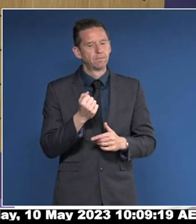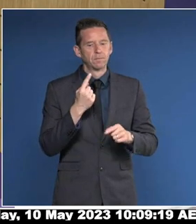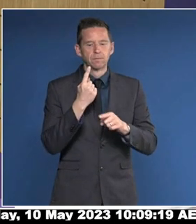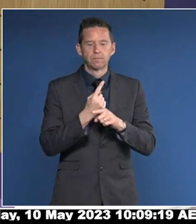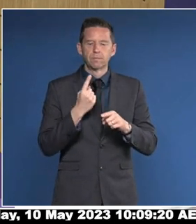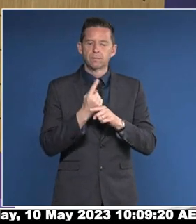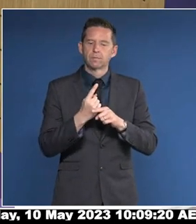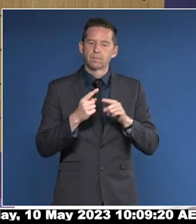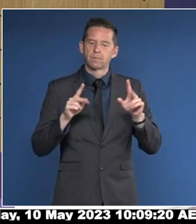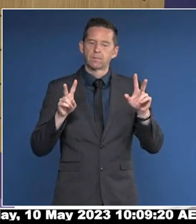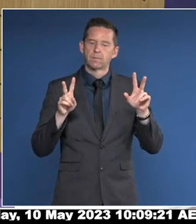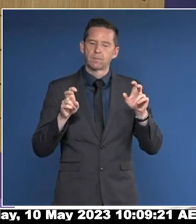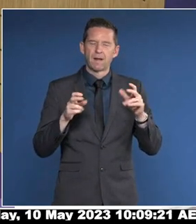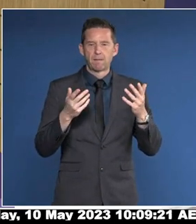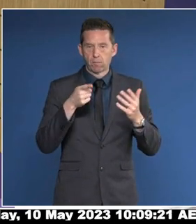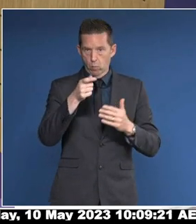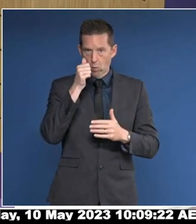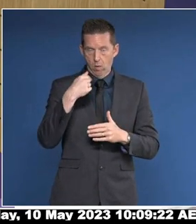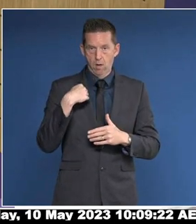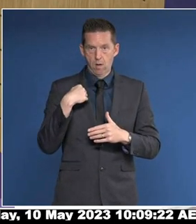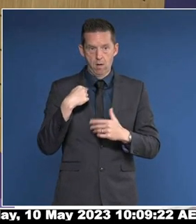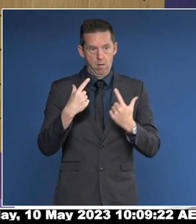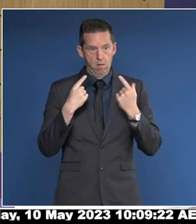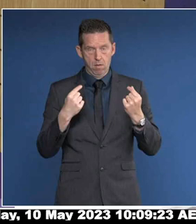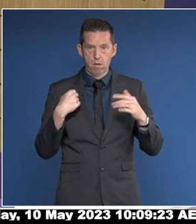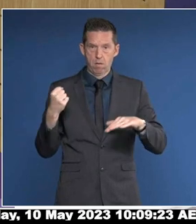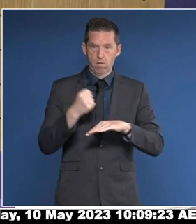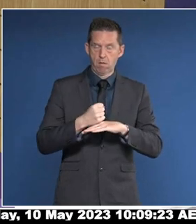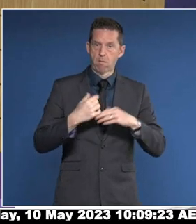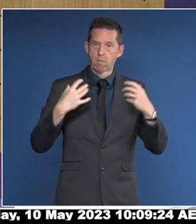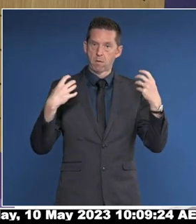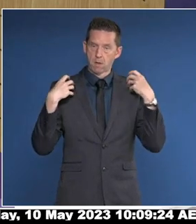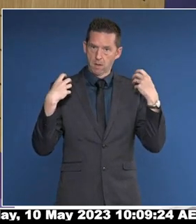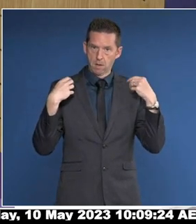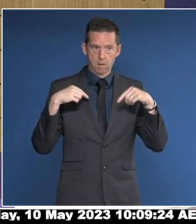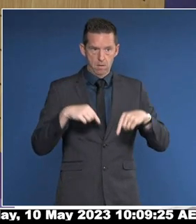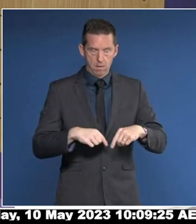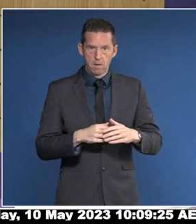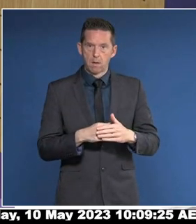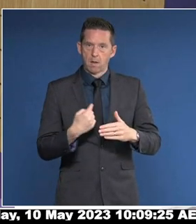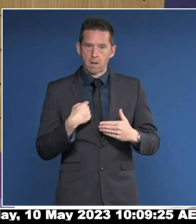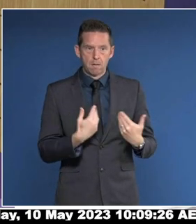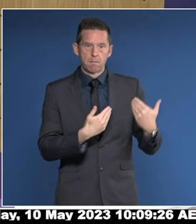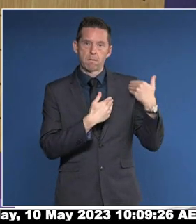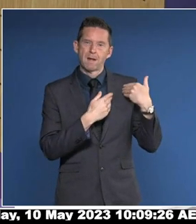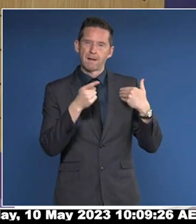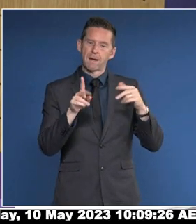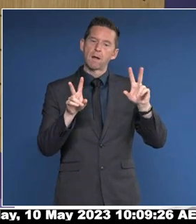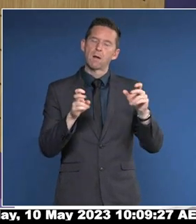being appointed as a Commissioner in this Royal Commission. That's the phrase, "Nothing about us without us." Are you aware of that phrase?